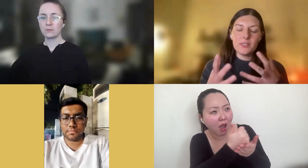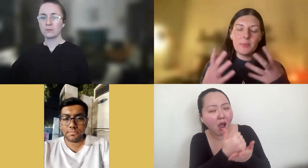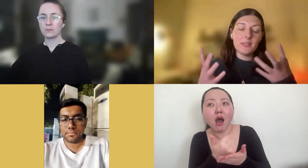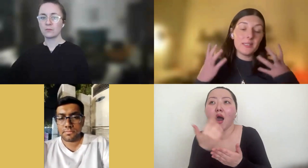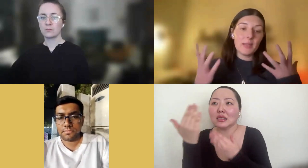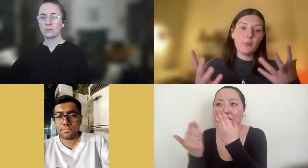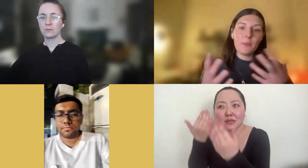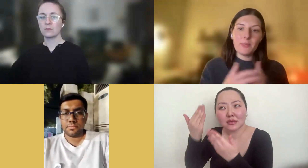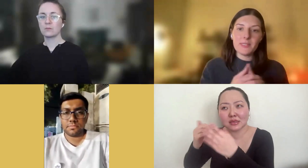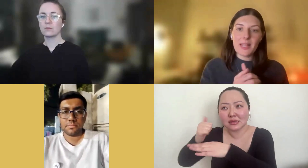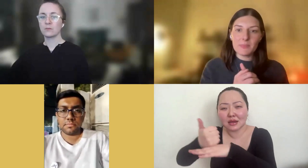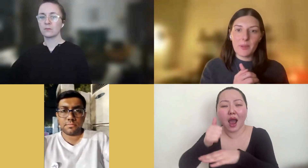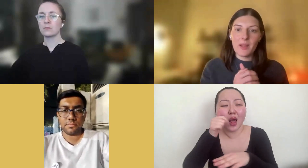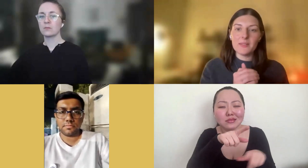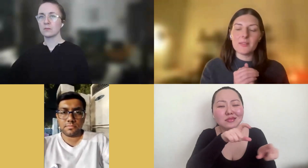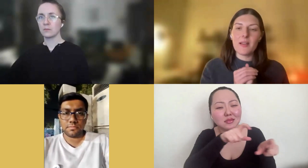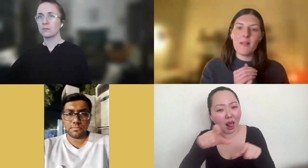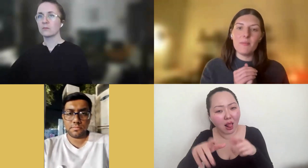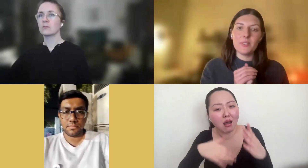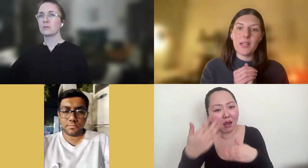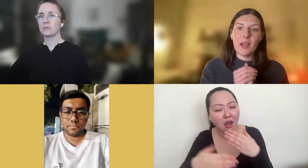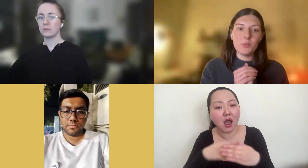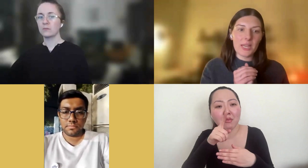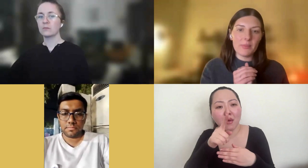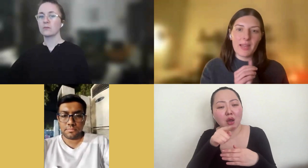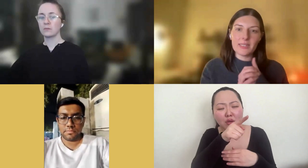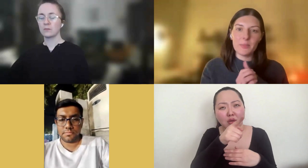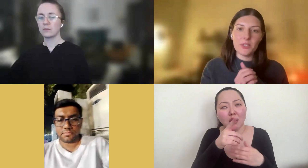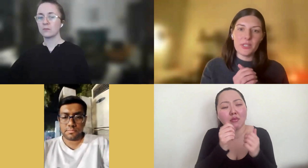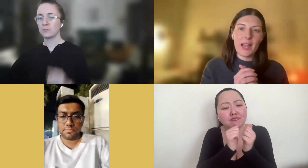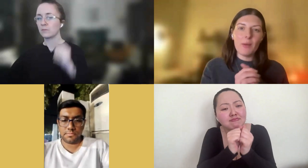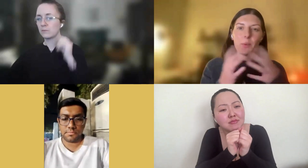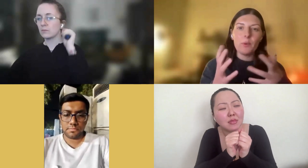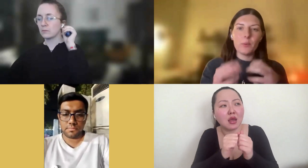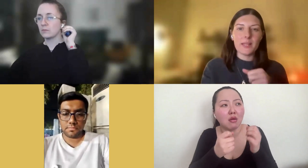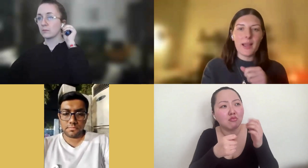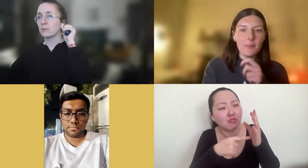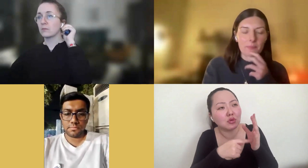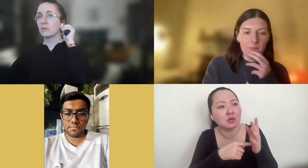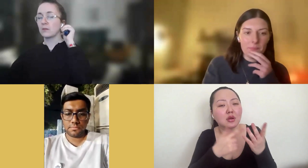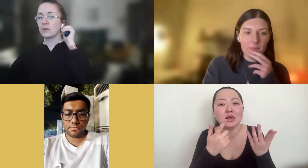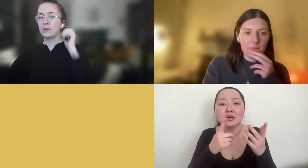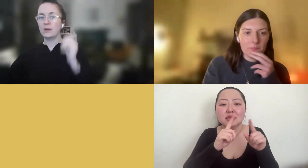different disabled people as experts to help shape that exhibition. How important is that?